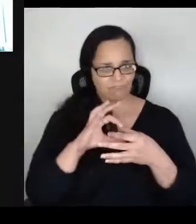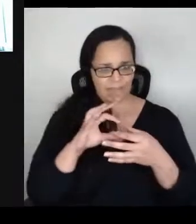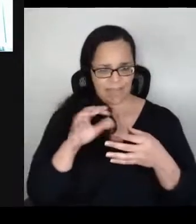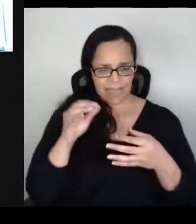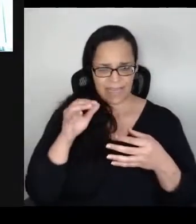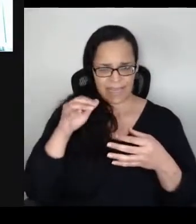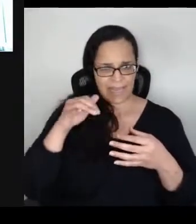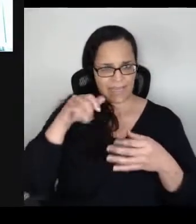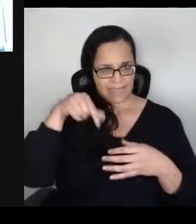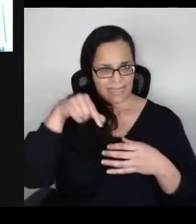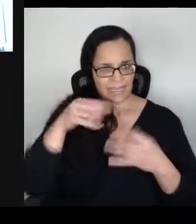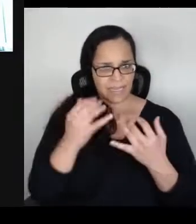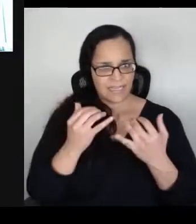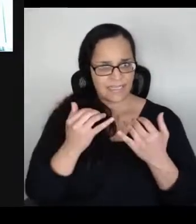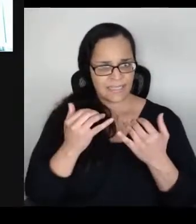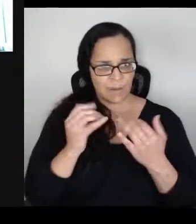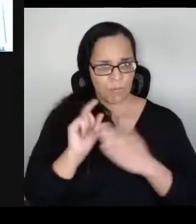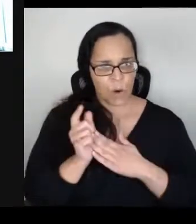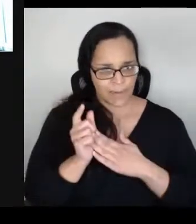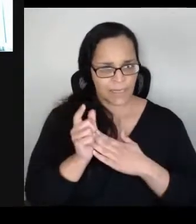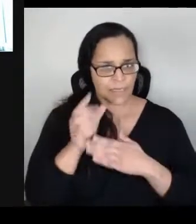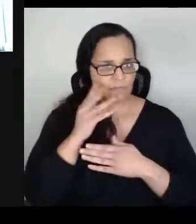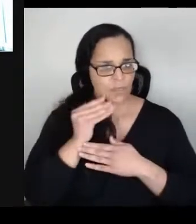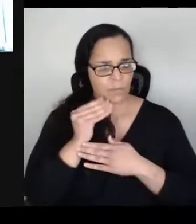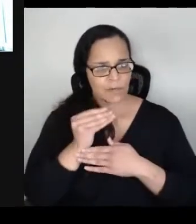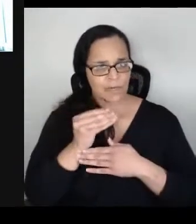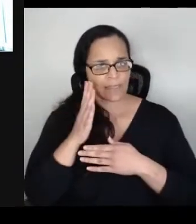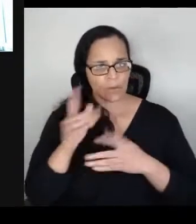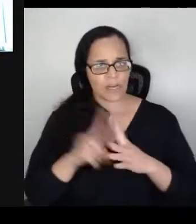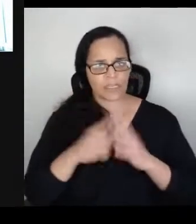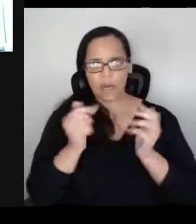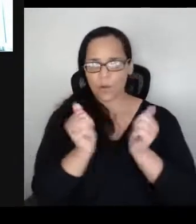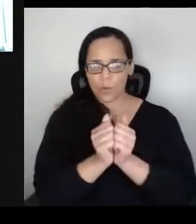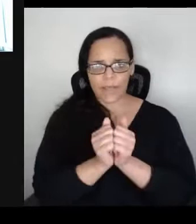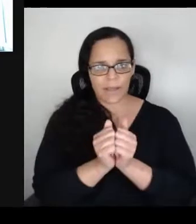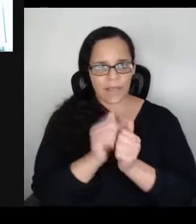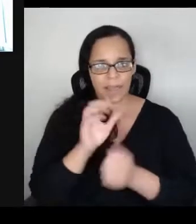I would like to get started with Cynthia and Ravi here.